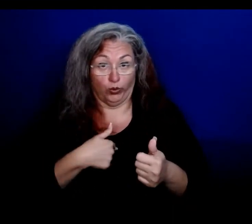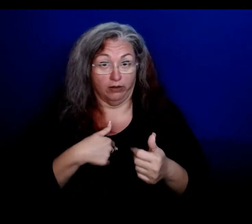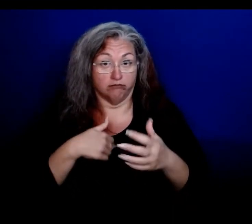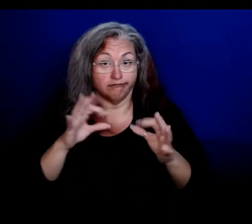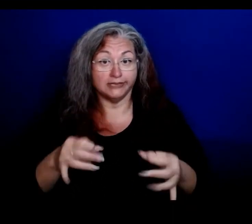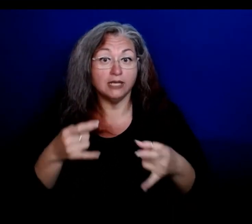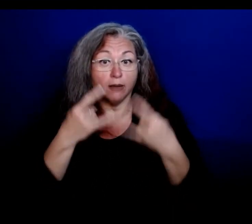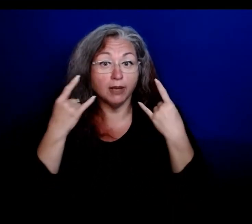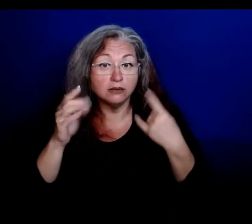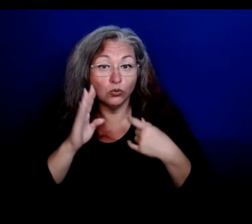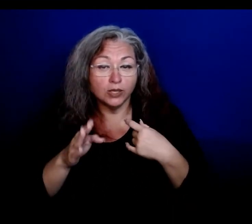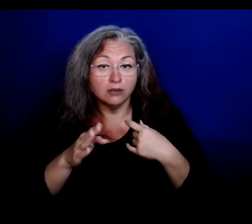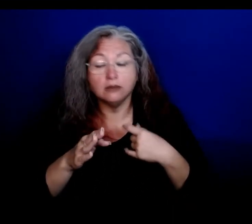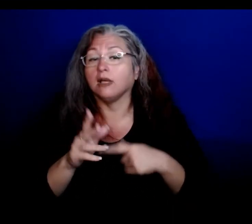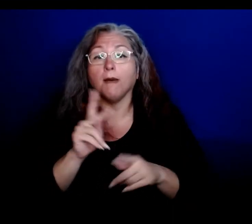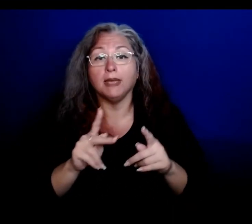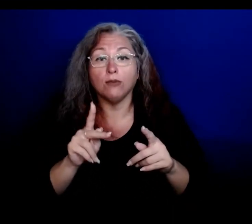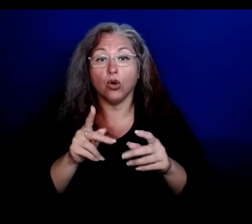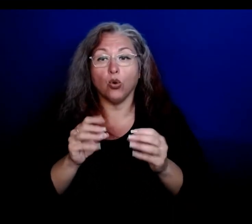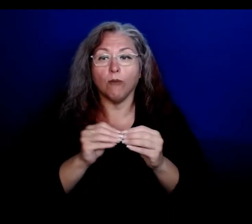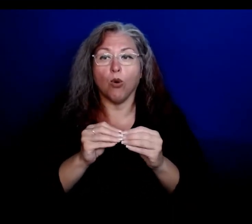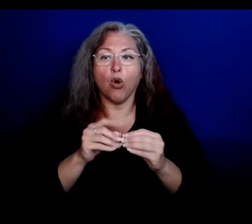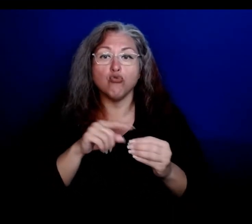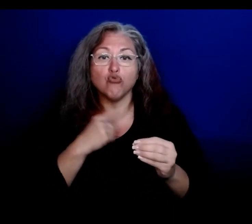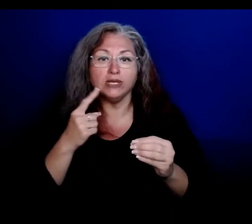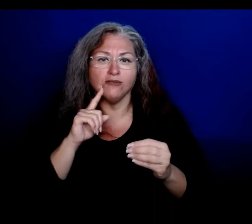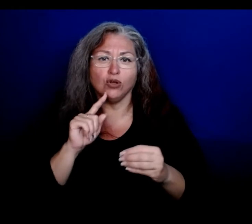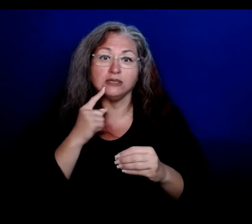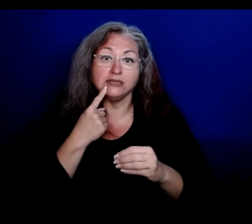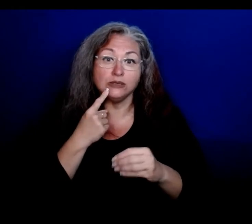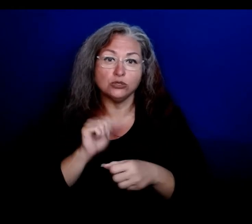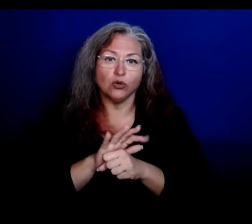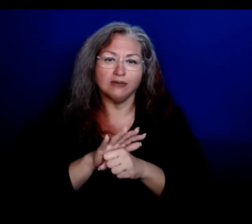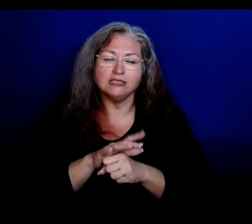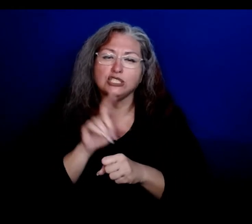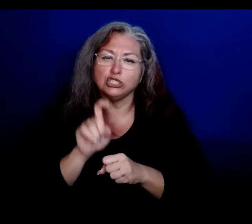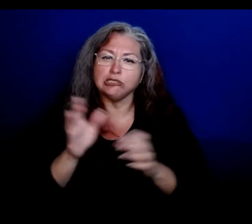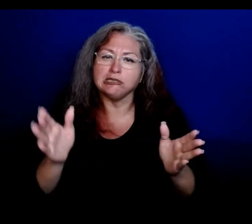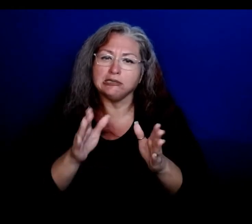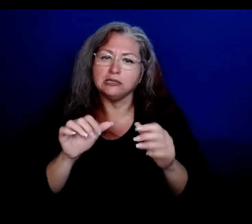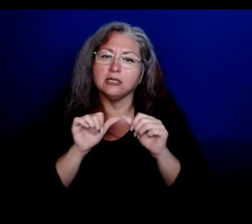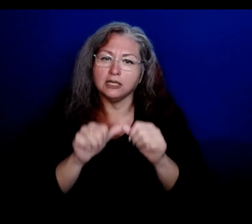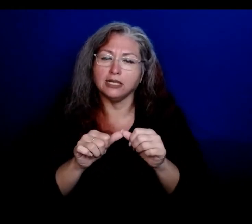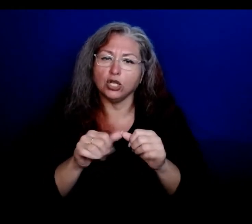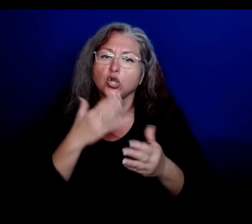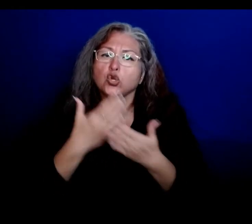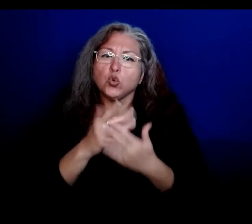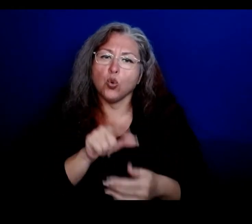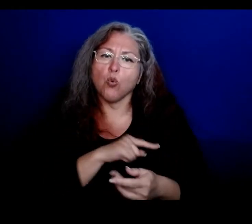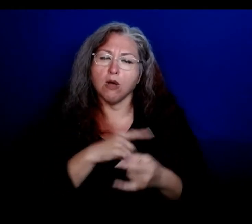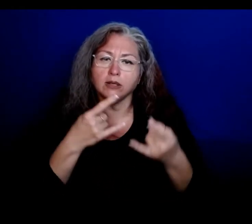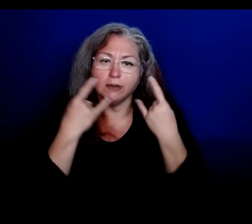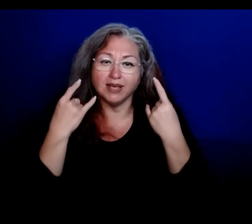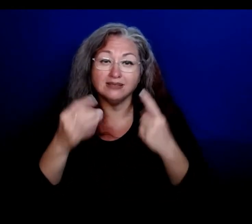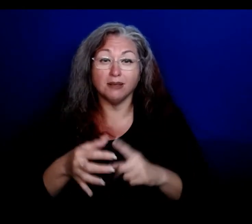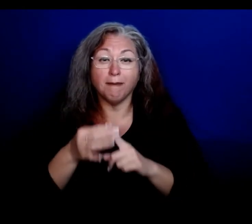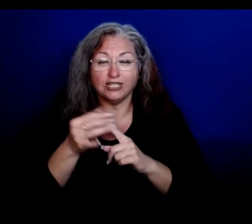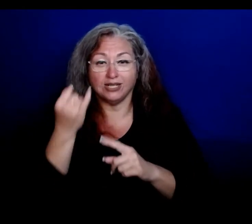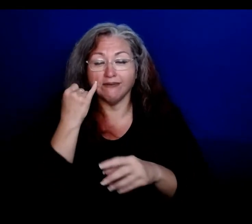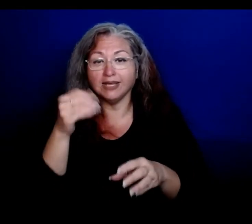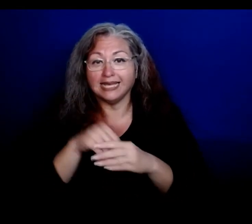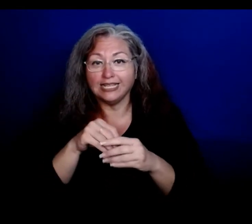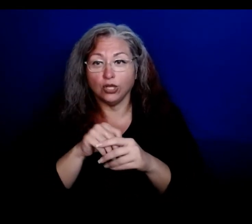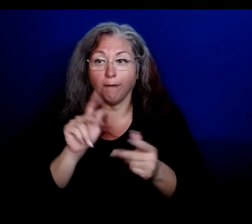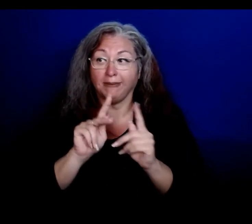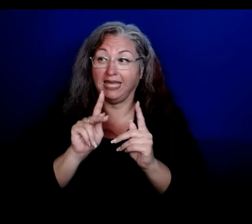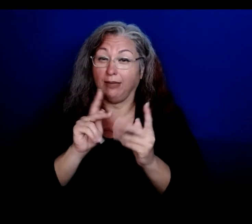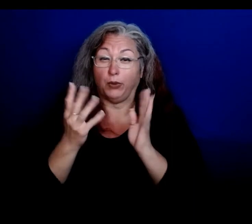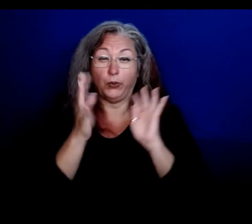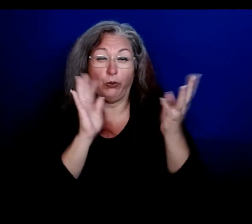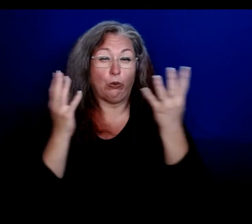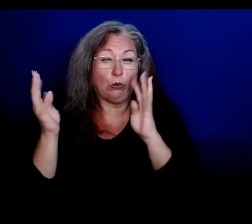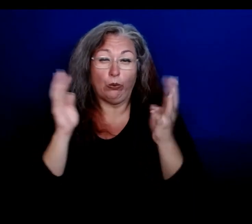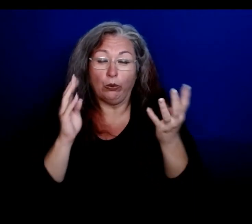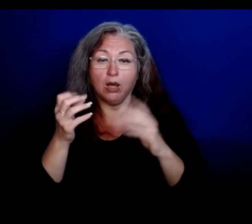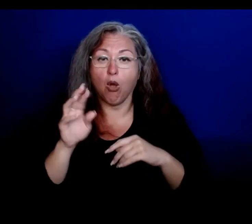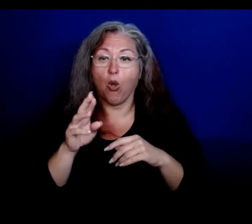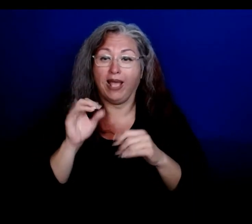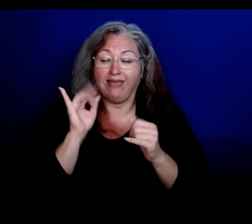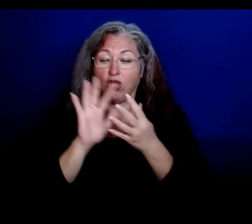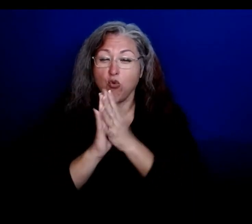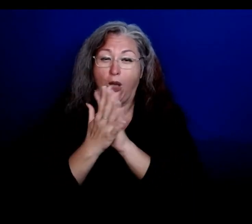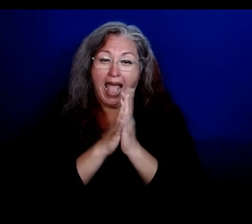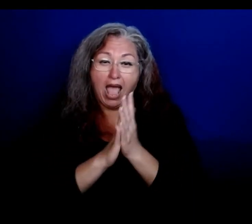People at increased risk of severe COVID are likely to want to continue wearing high-quality masks, especially when indoors with large numbers of people or in crowded or poorly ventilated areas